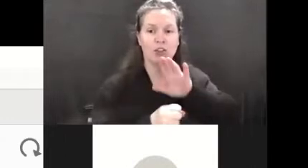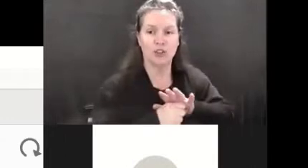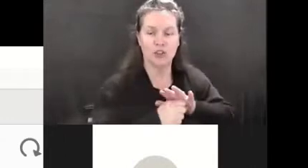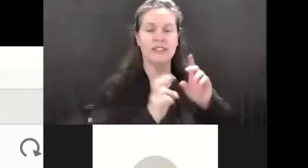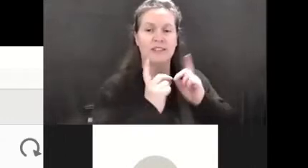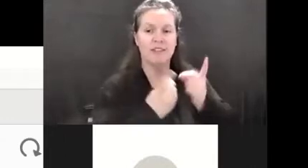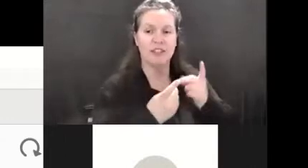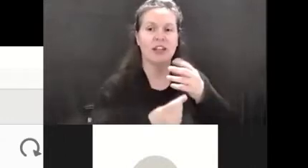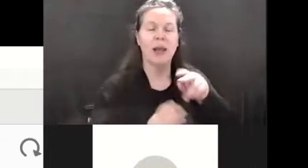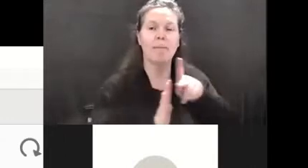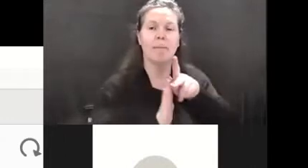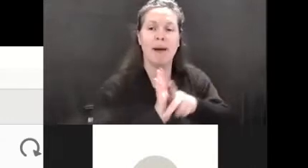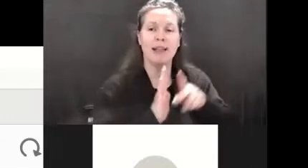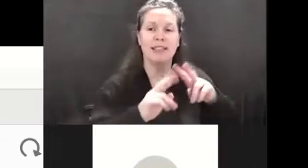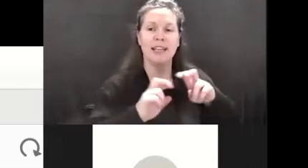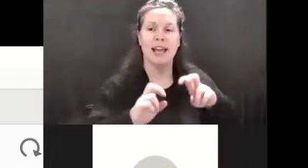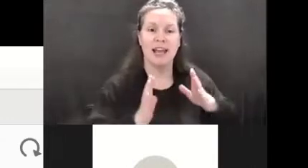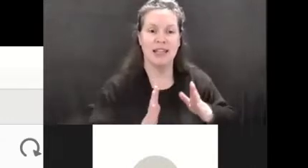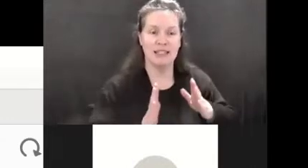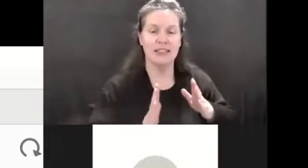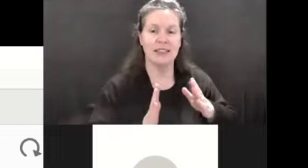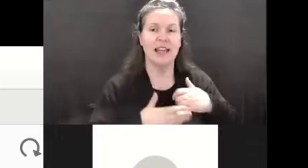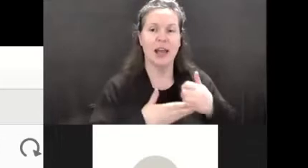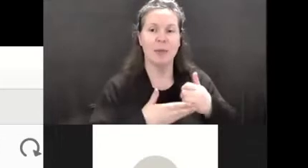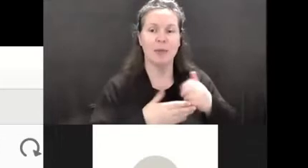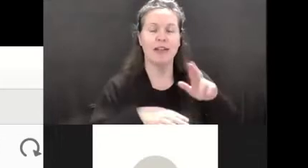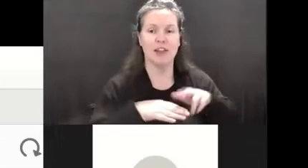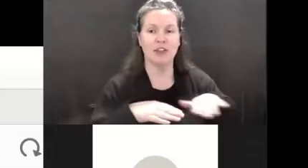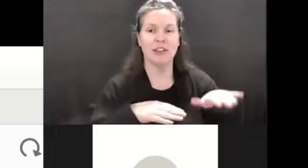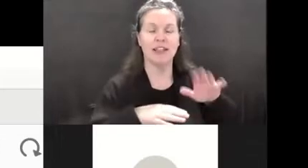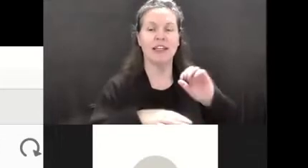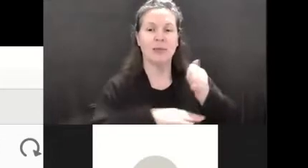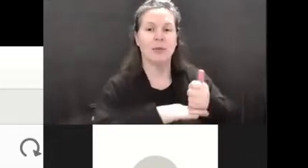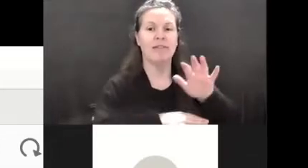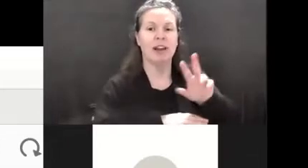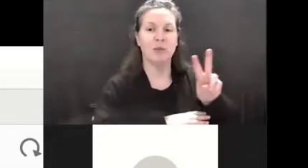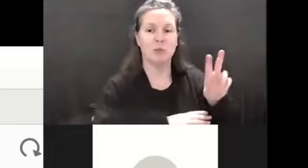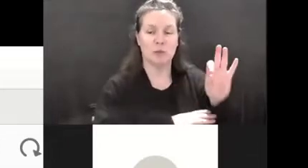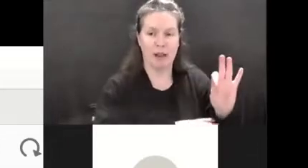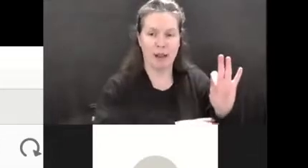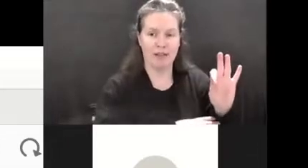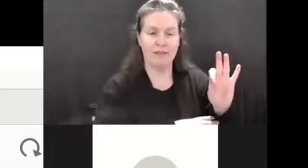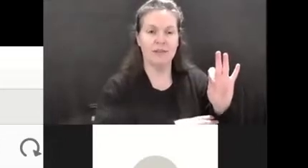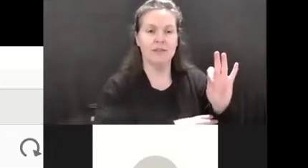assisting Ashley on implementing 5229. I use he/him pronouns, thank you.